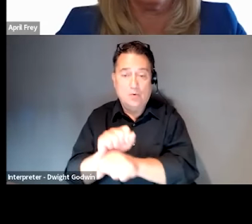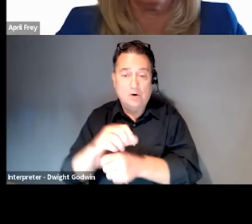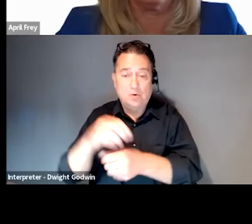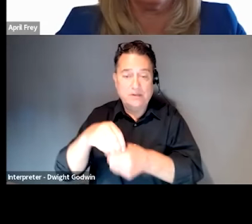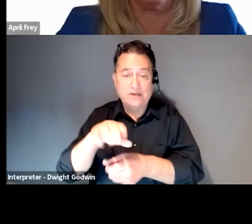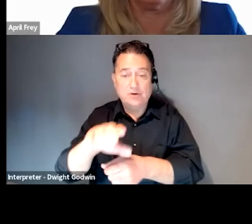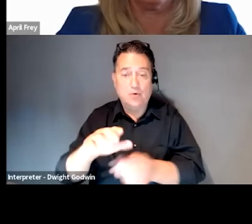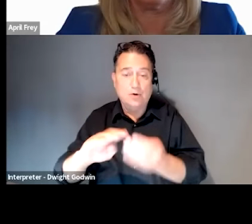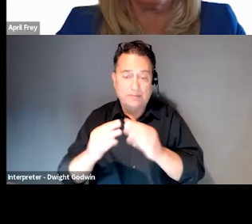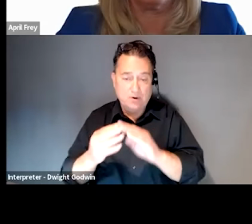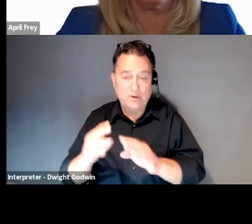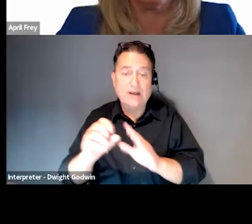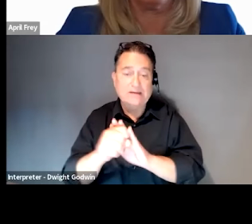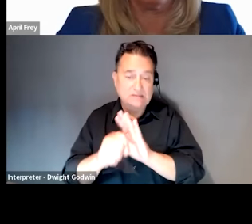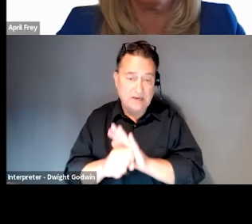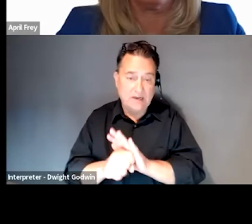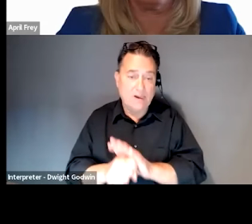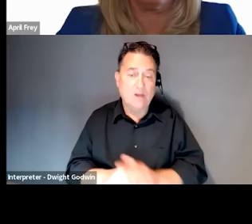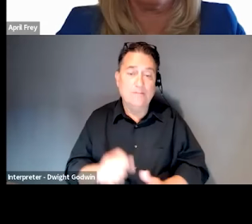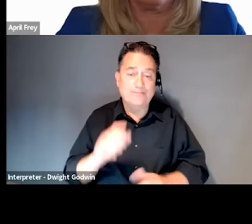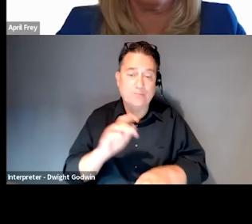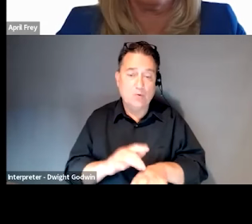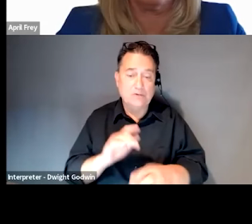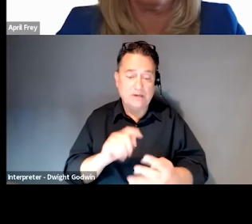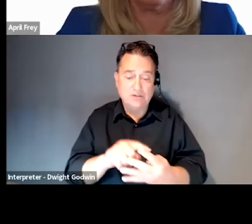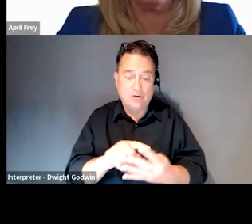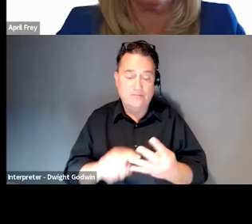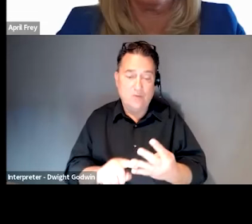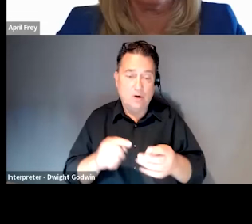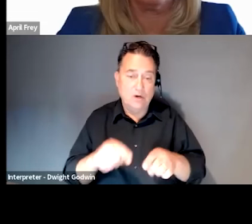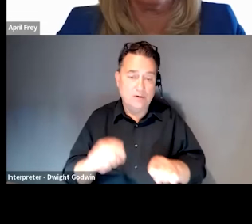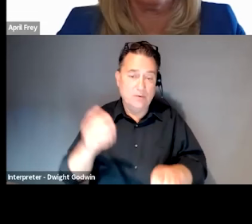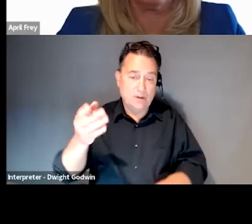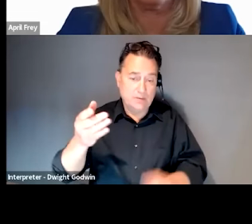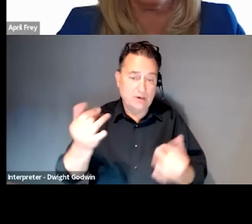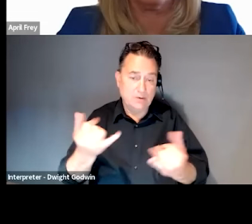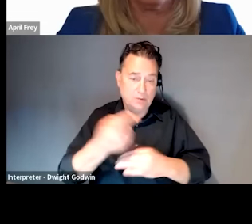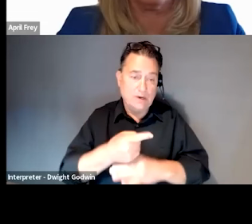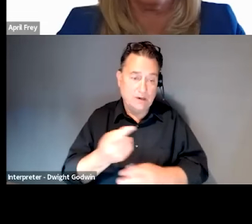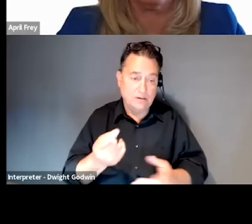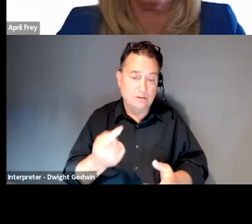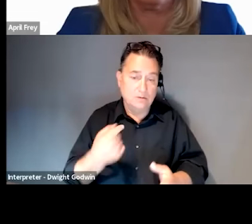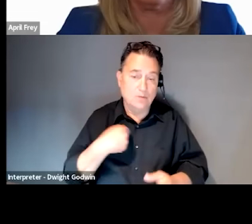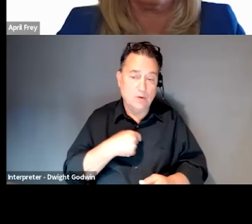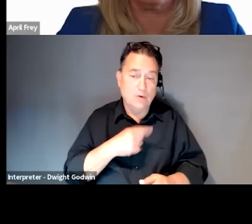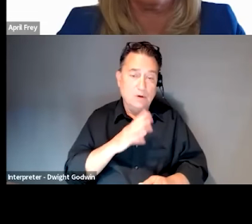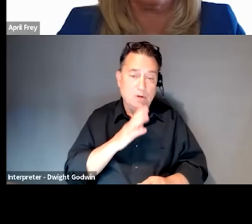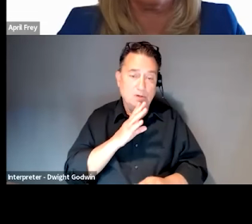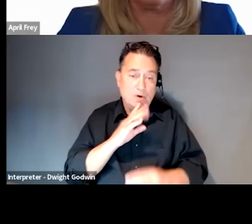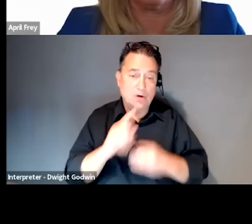We will touch briefly on all four of those domains during the presentation today and we'll walk through a little bit of content